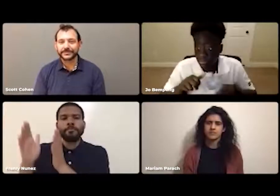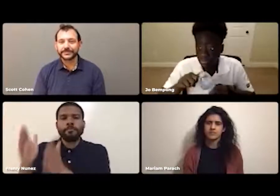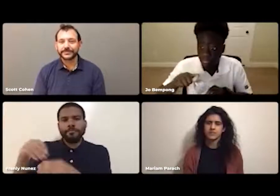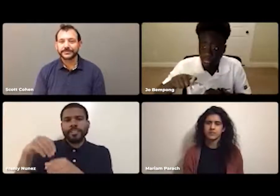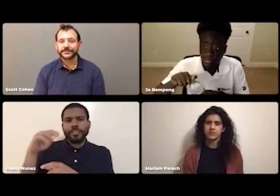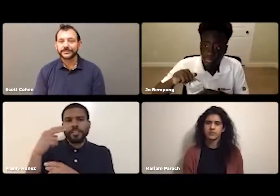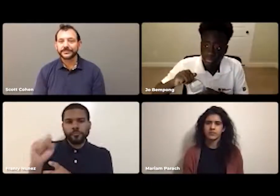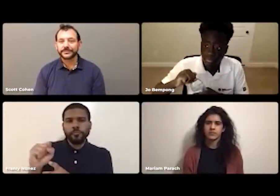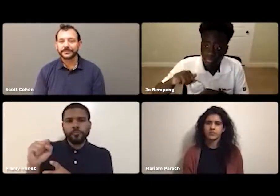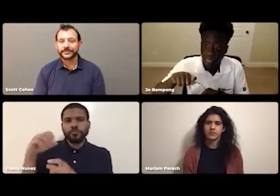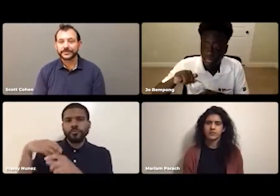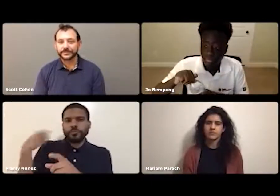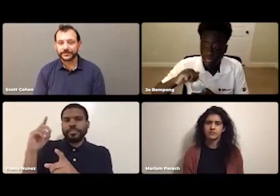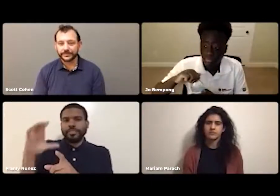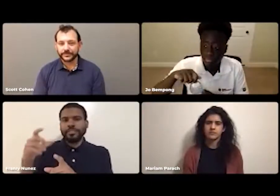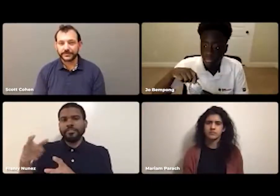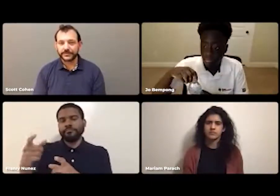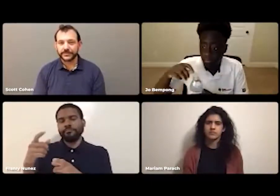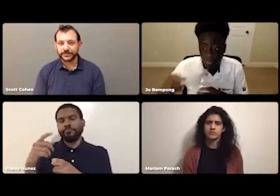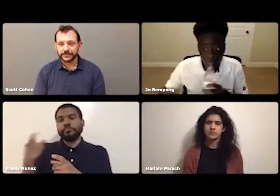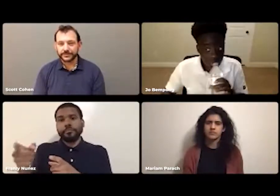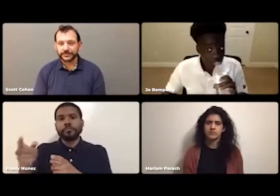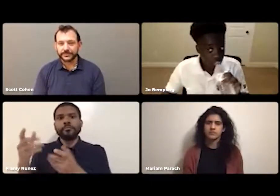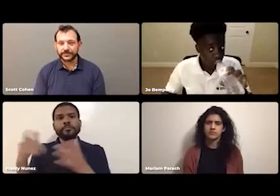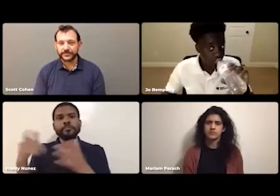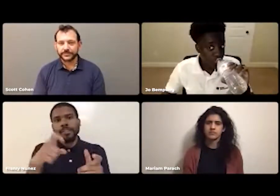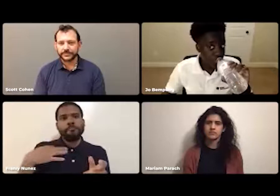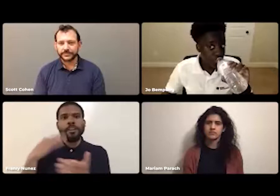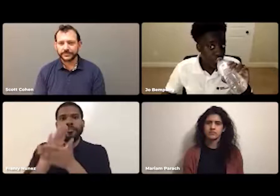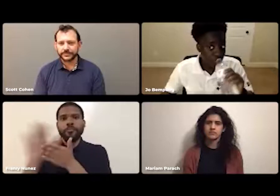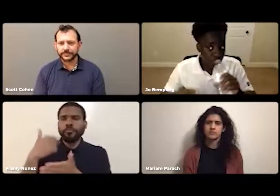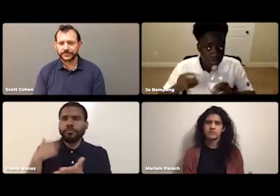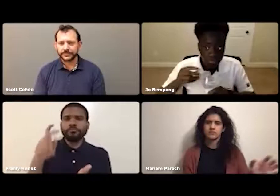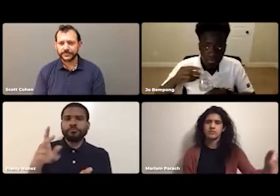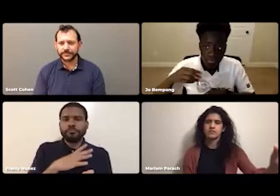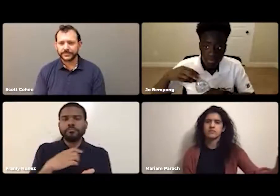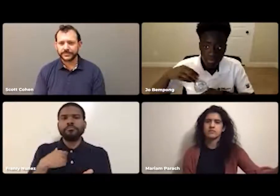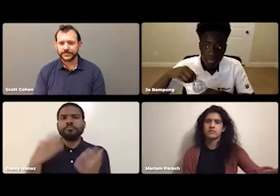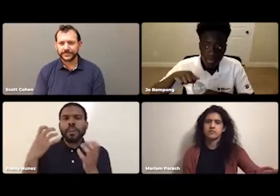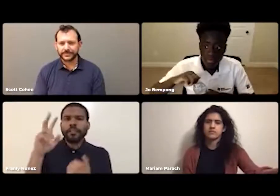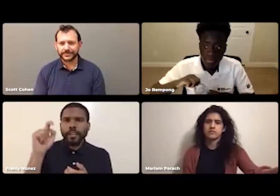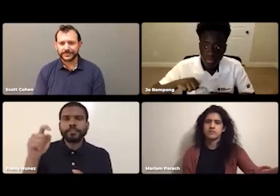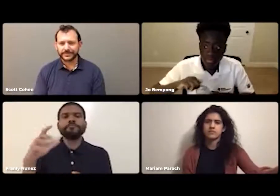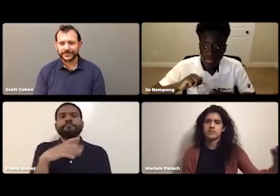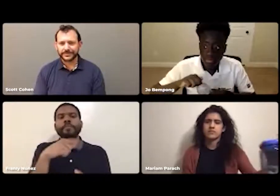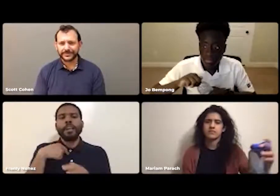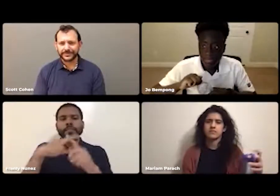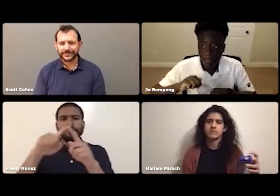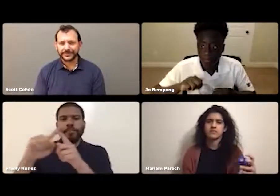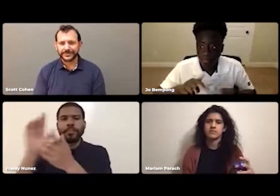We did have a college prep class in D.C.